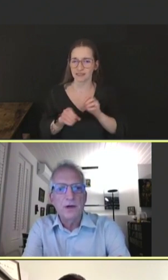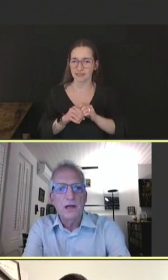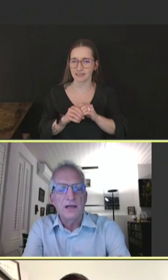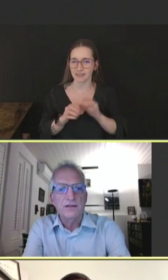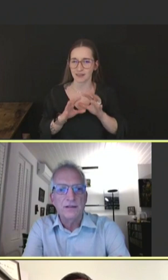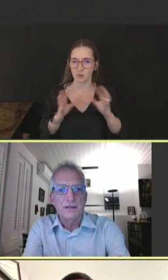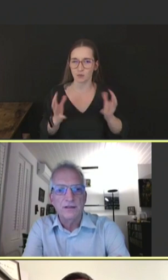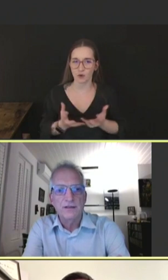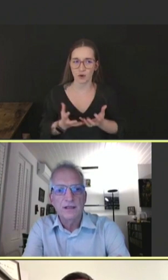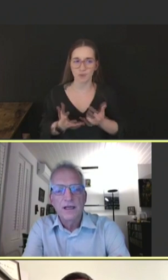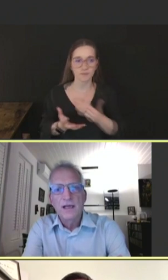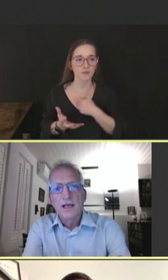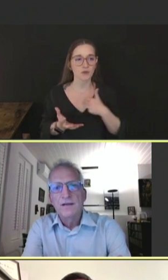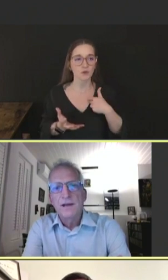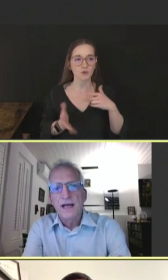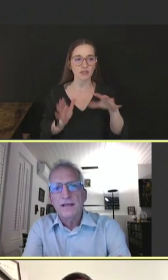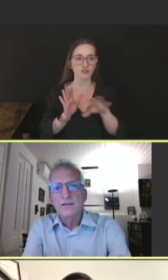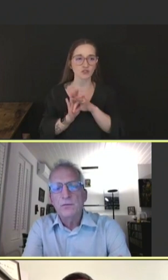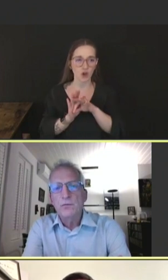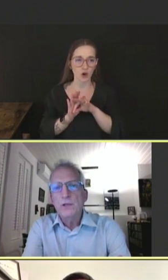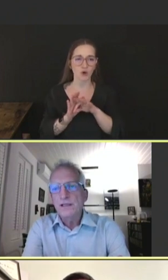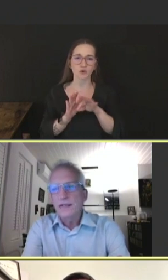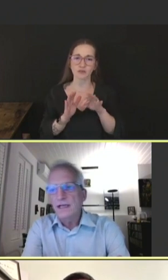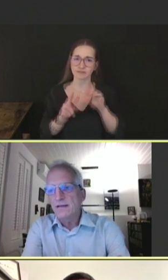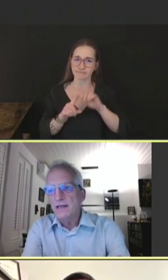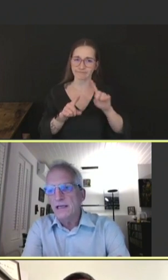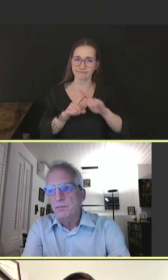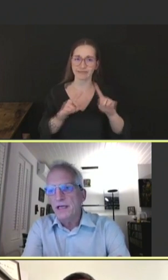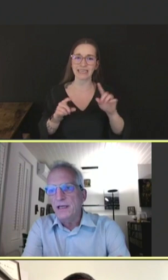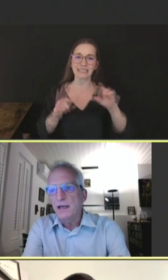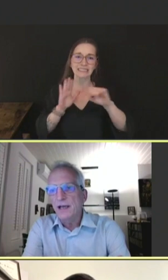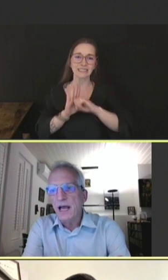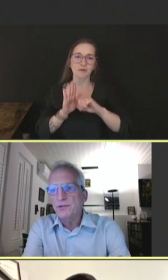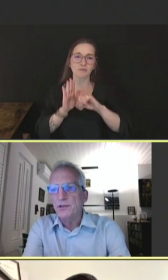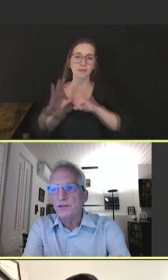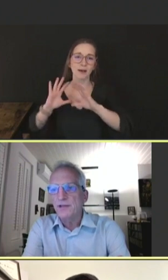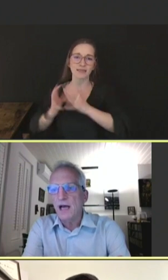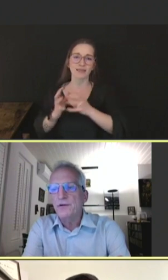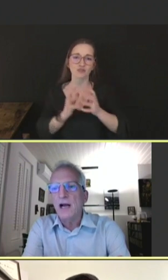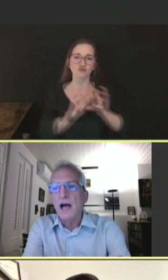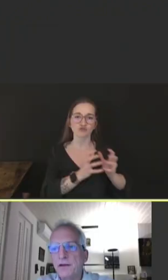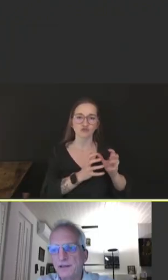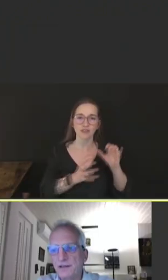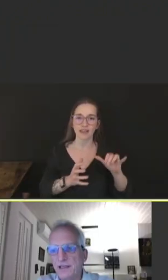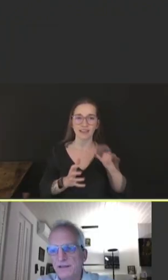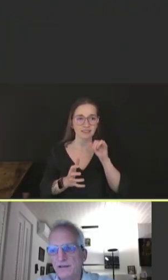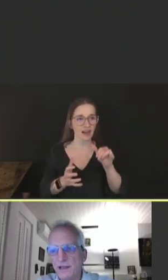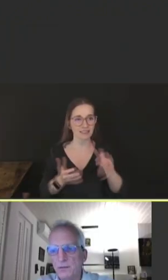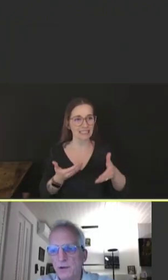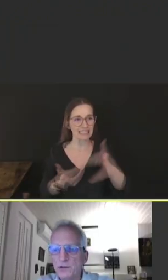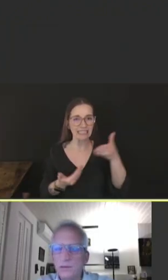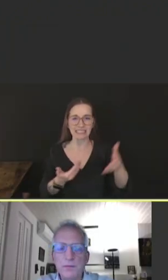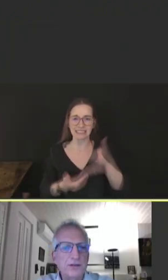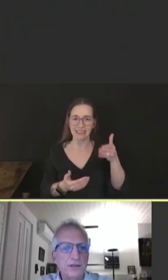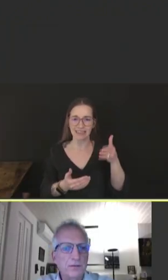clusters that wouldn't easily be captured under other diseases that we also measure